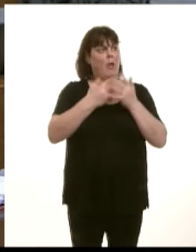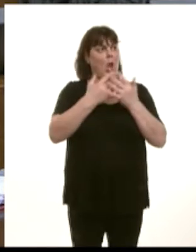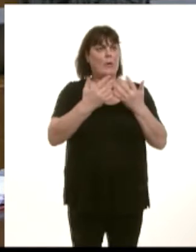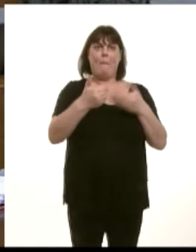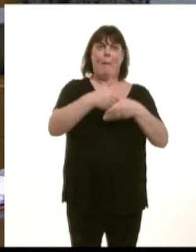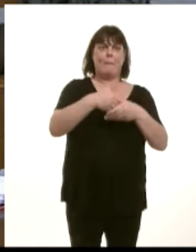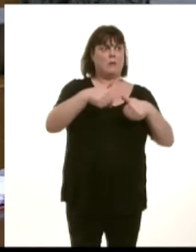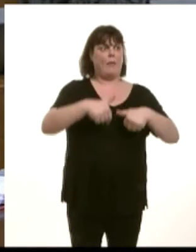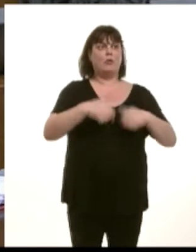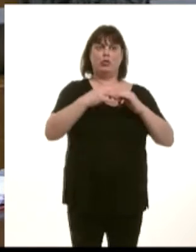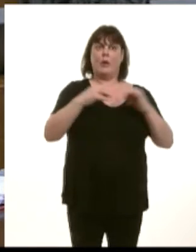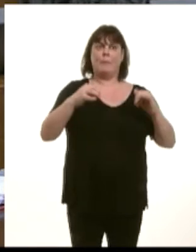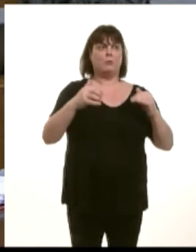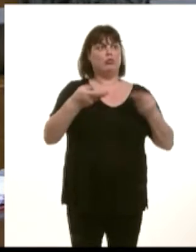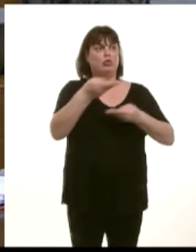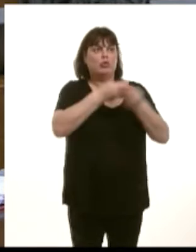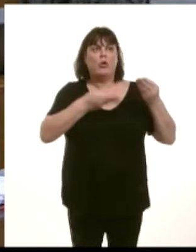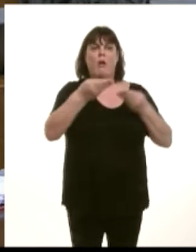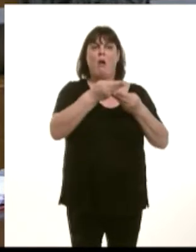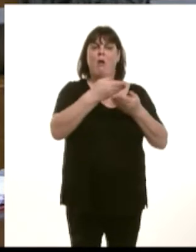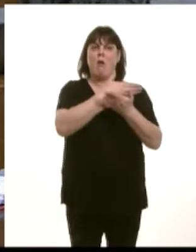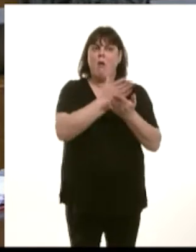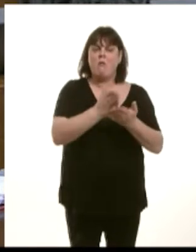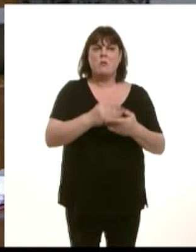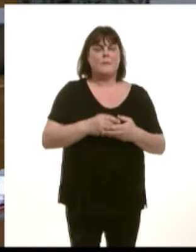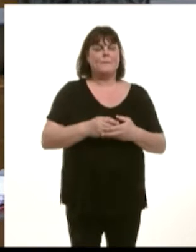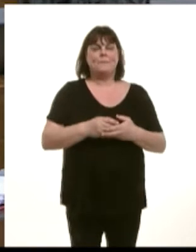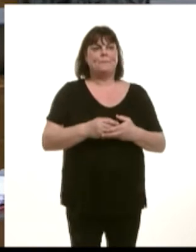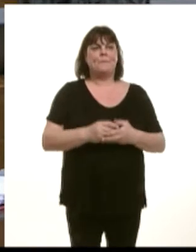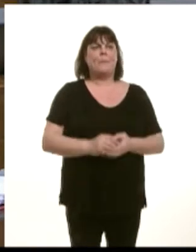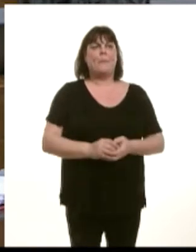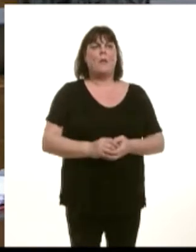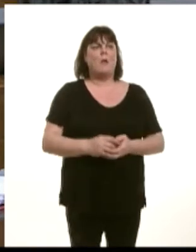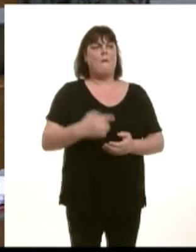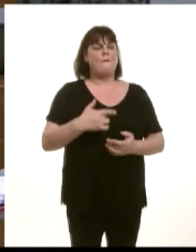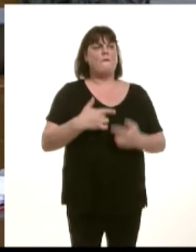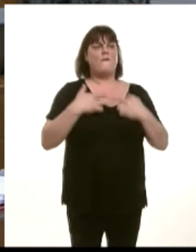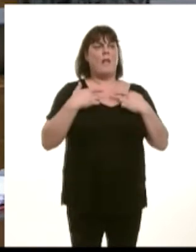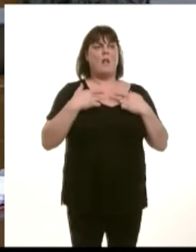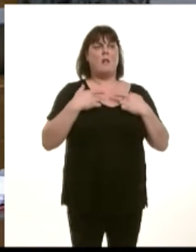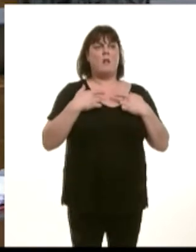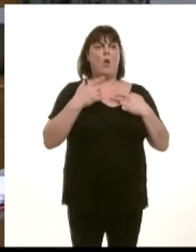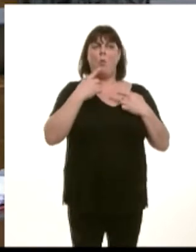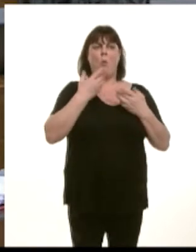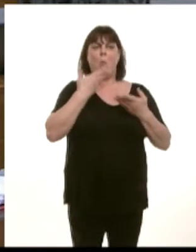We are not happy that the people of Wales do not have control over natural resources